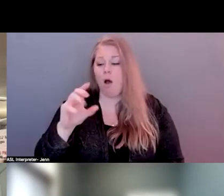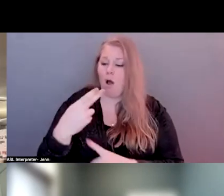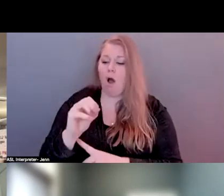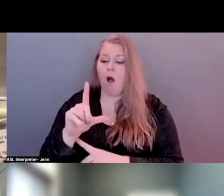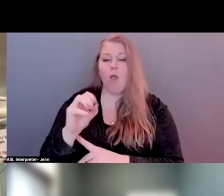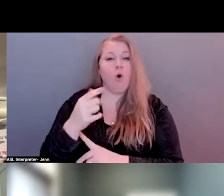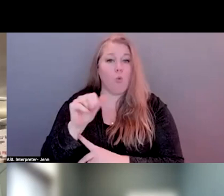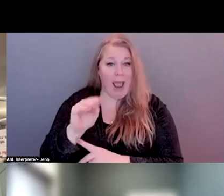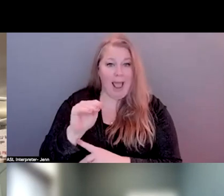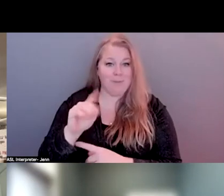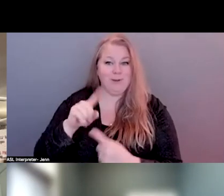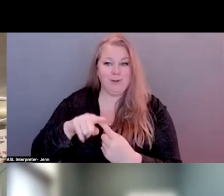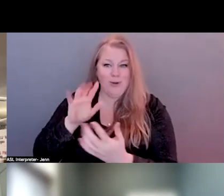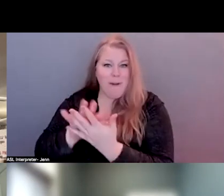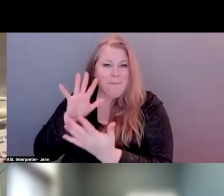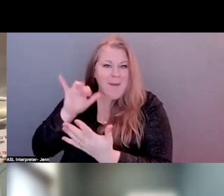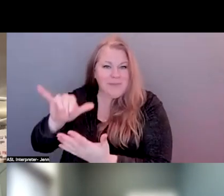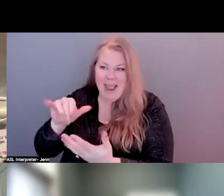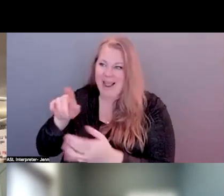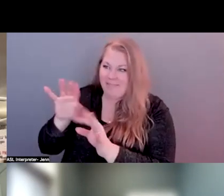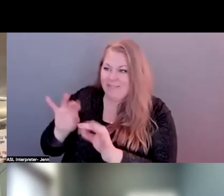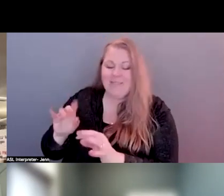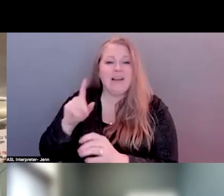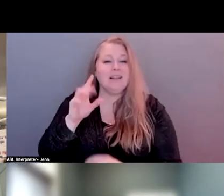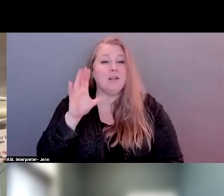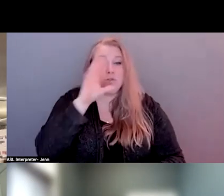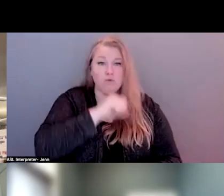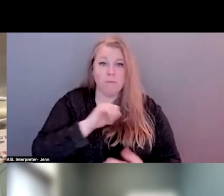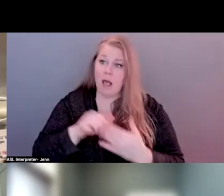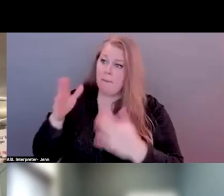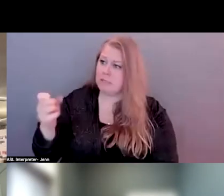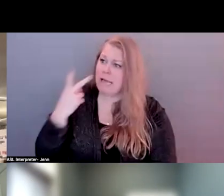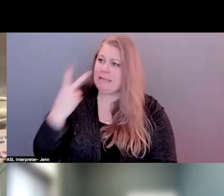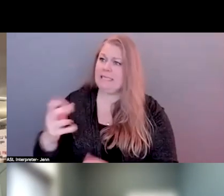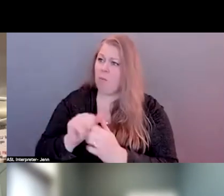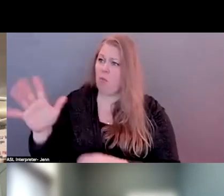occlusion and things and instead of assuming, "Oh the person can see that with their own eyes," why